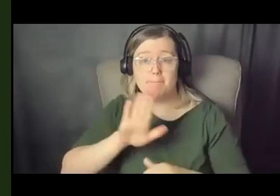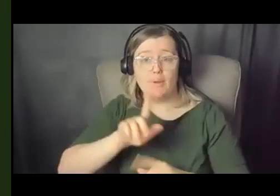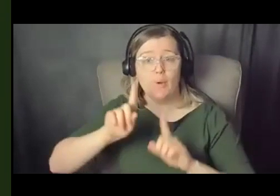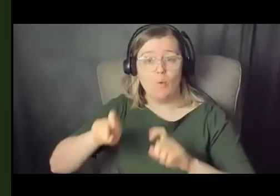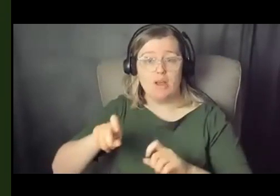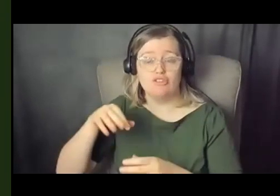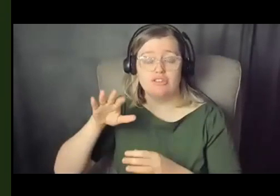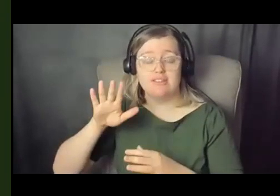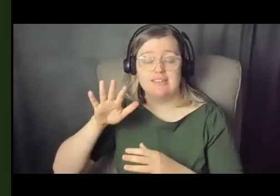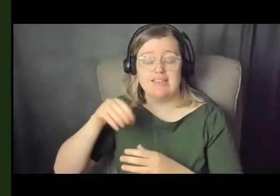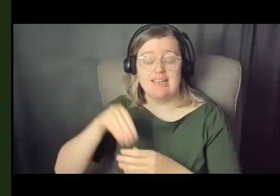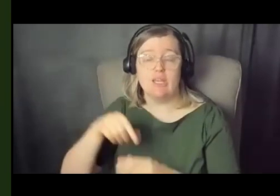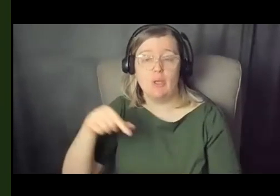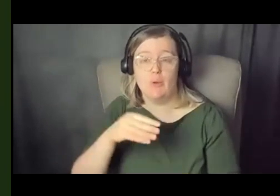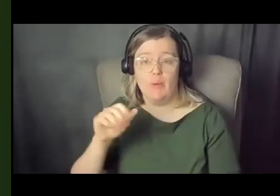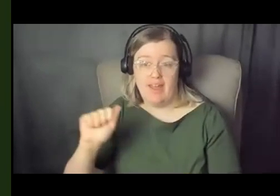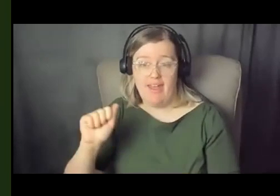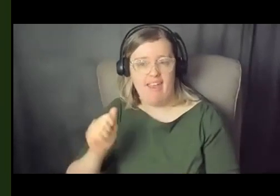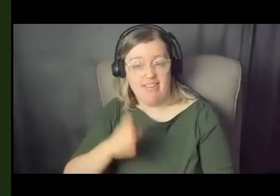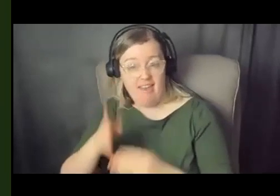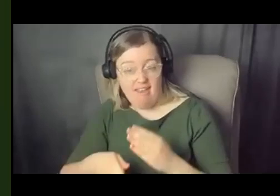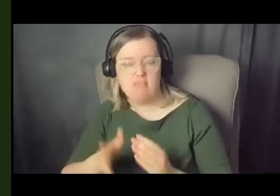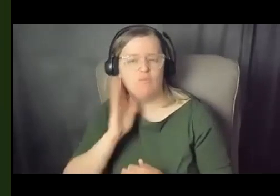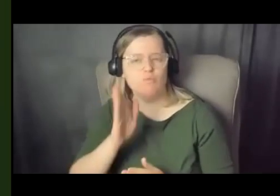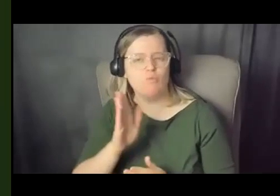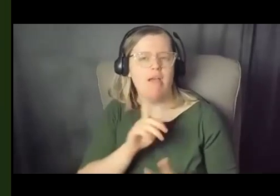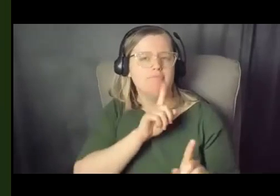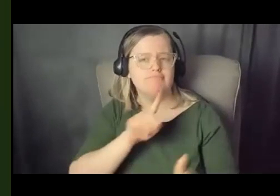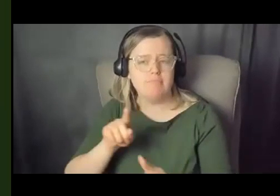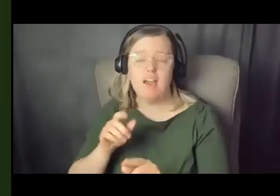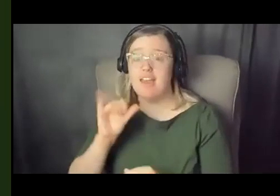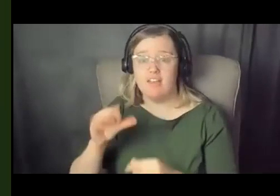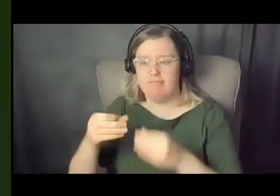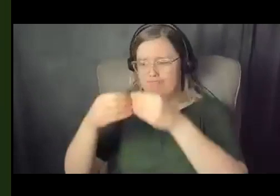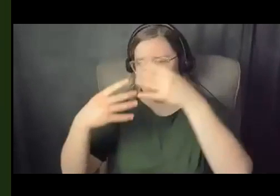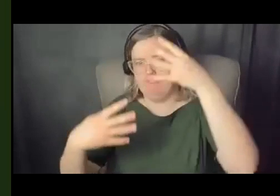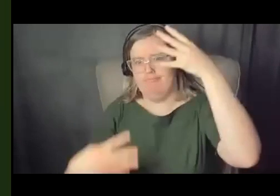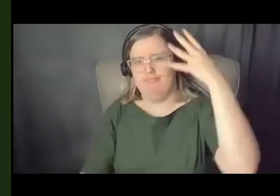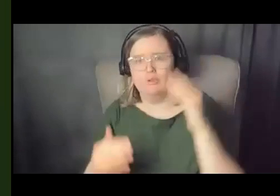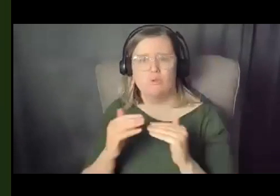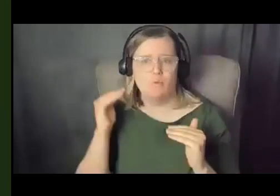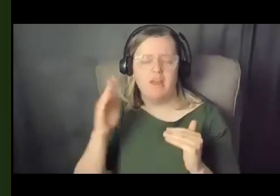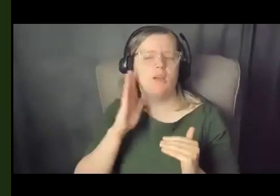answer them when we get to the end, if we get too many, then we'll definitely have everything in the meeting summary, but